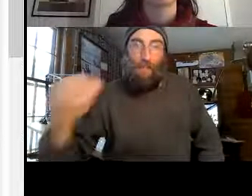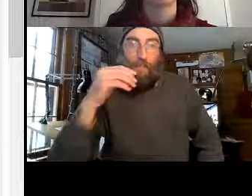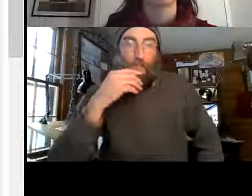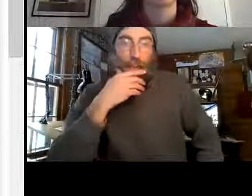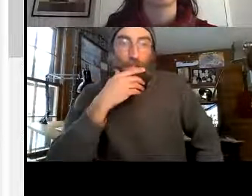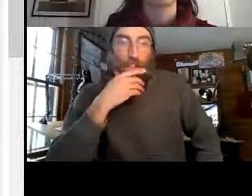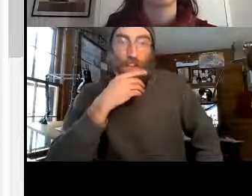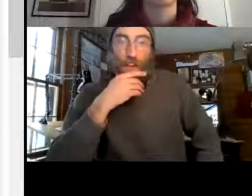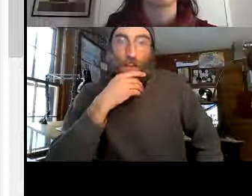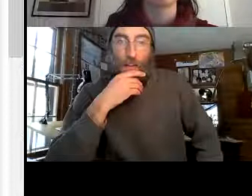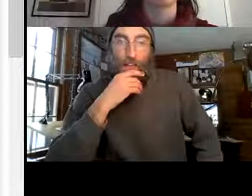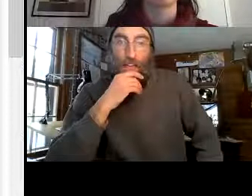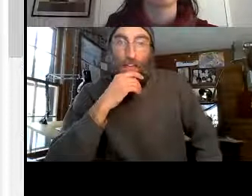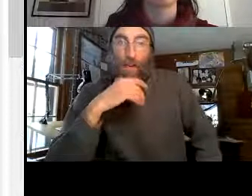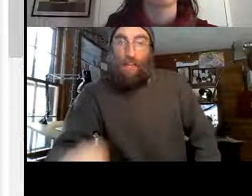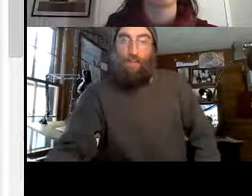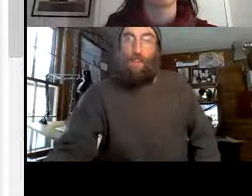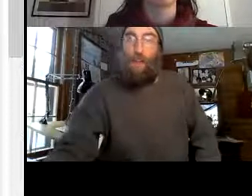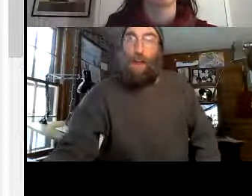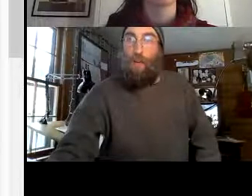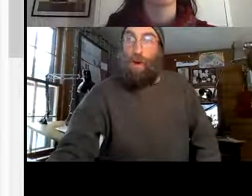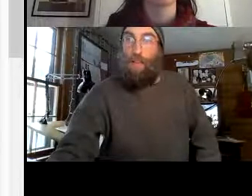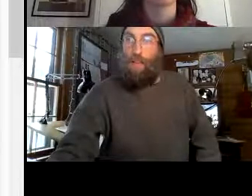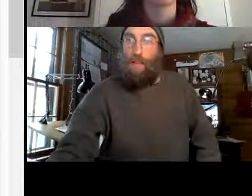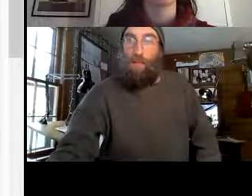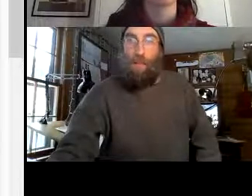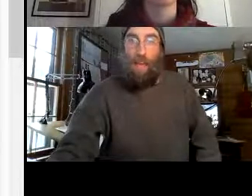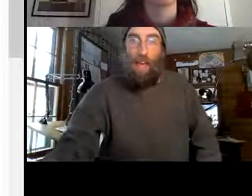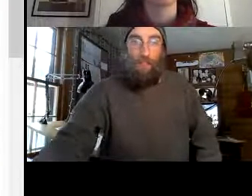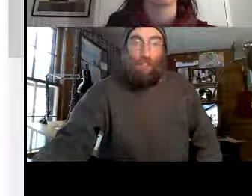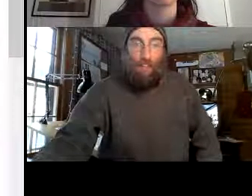love having the job of going in and figuring out what they may have looked